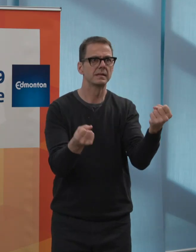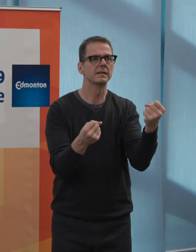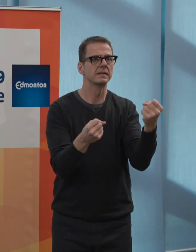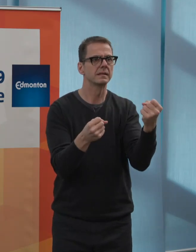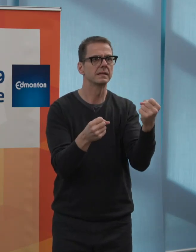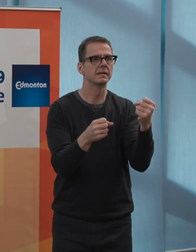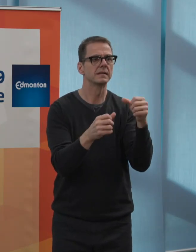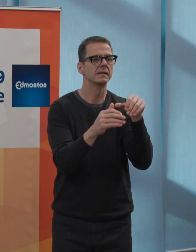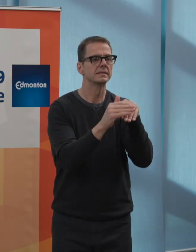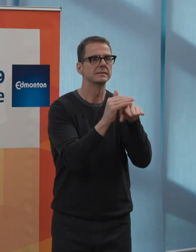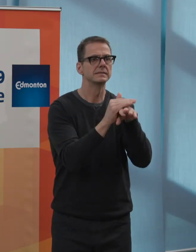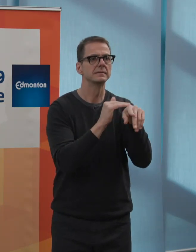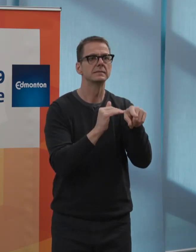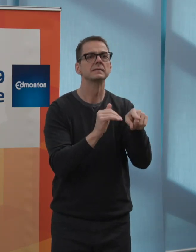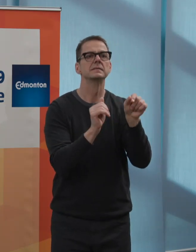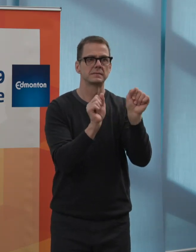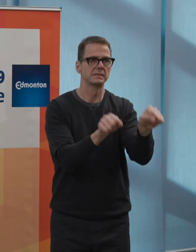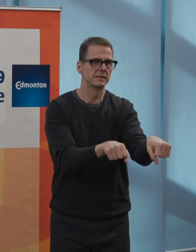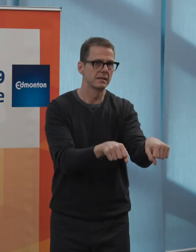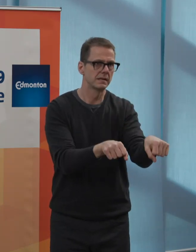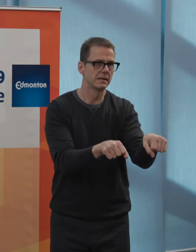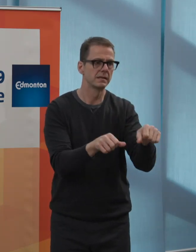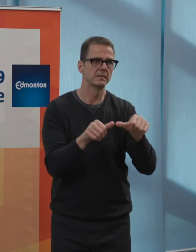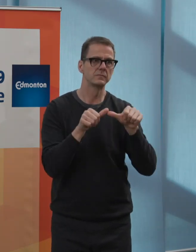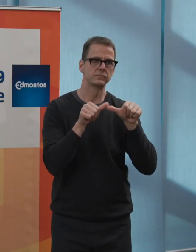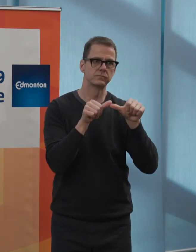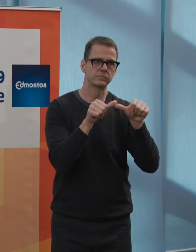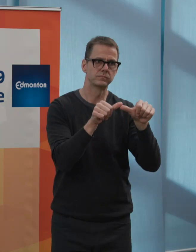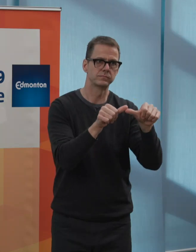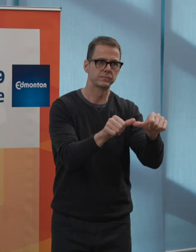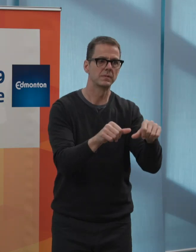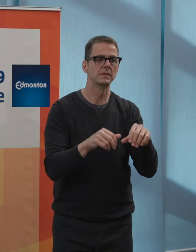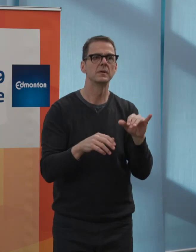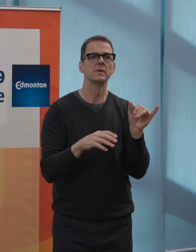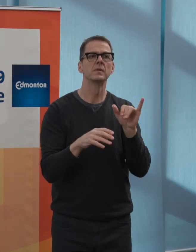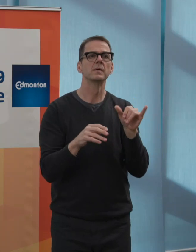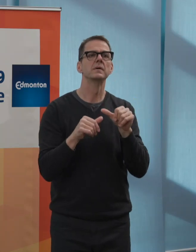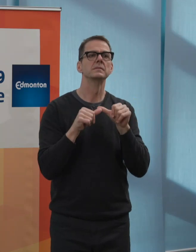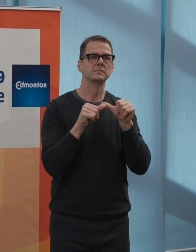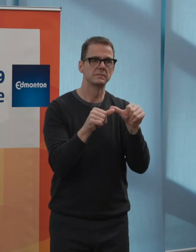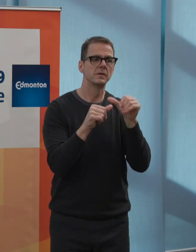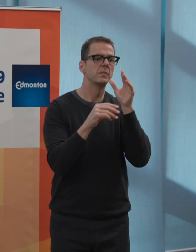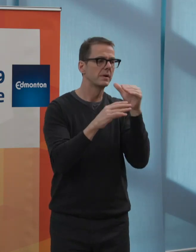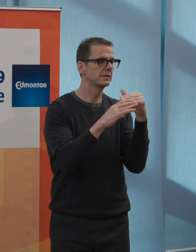regular basis the dollars we spend come from edits and tax payers and we simply